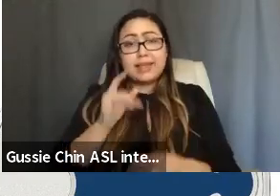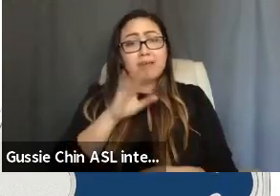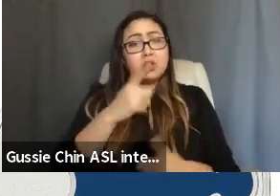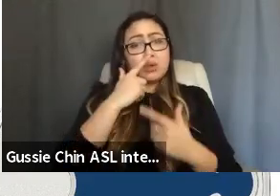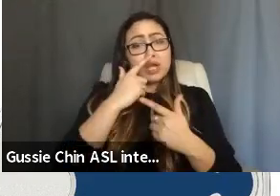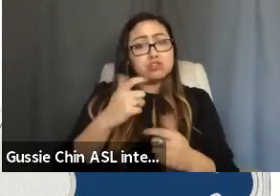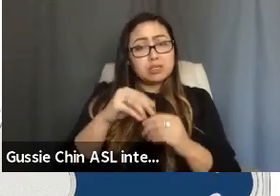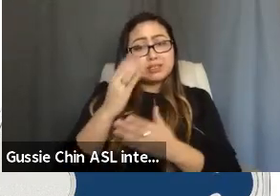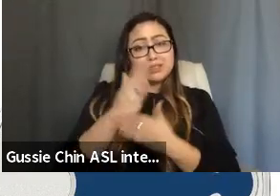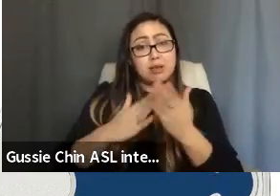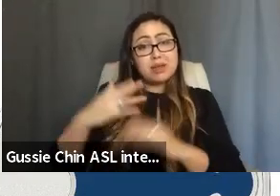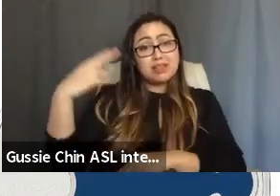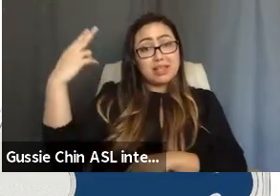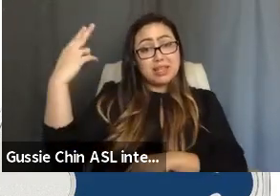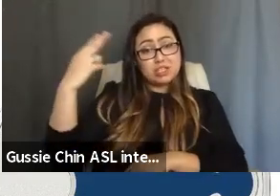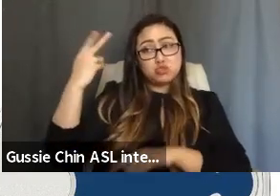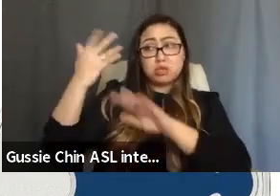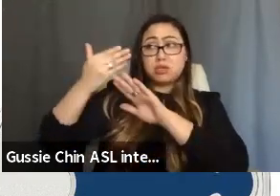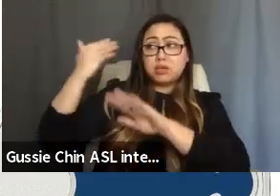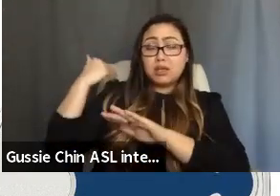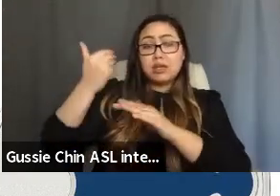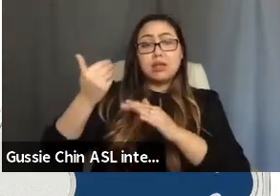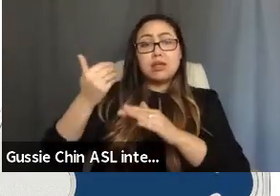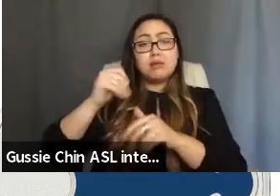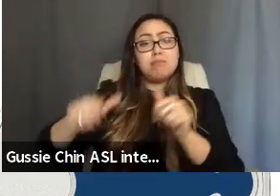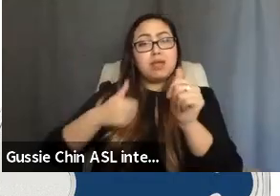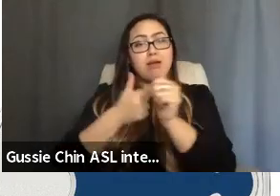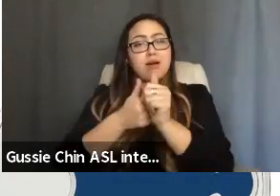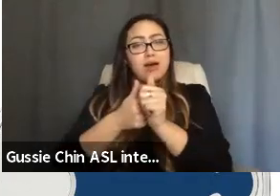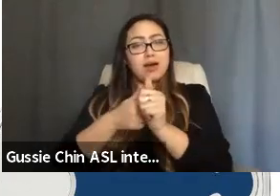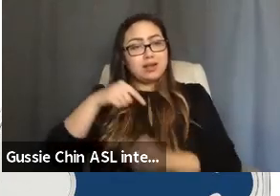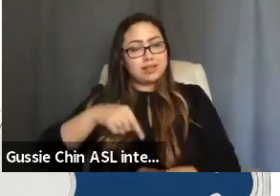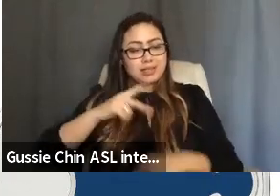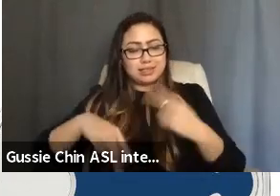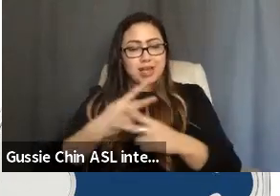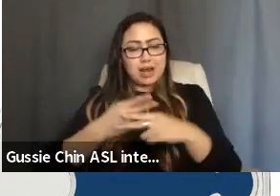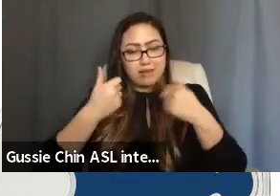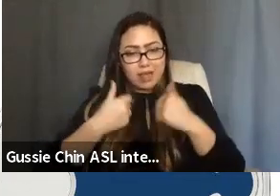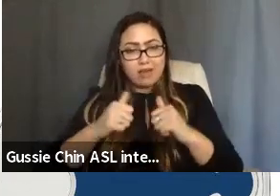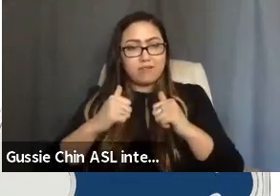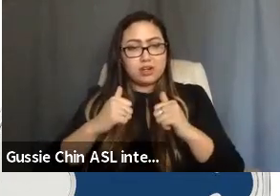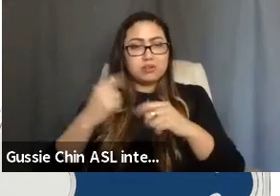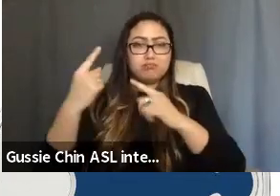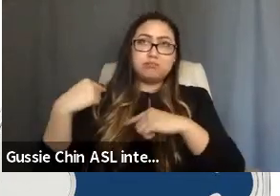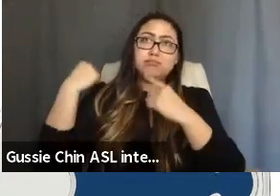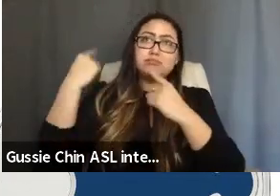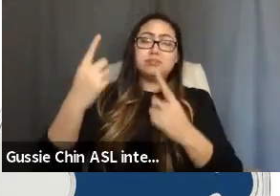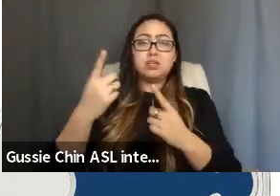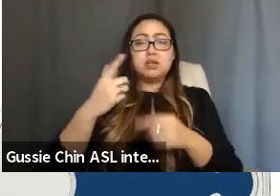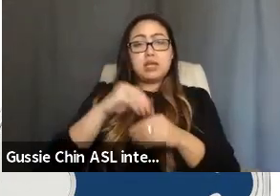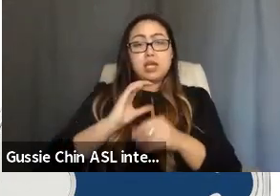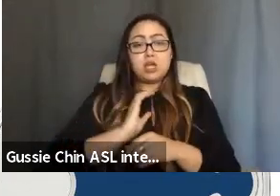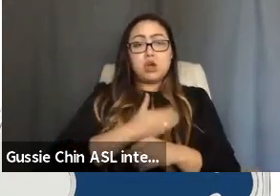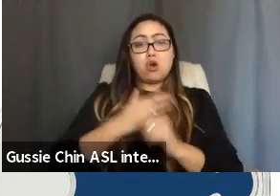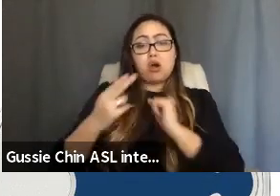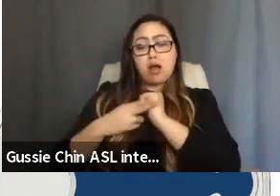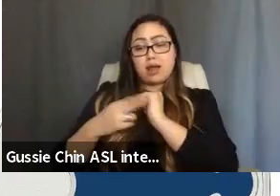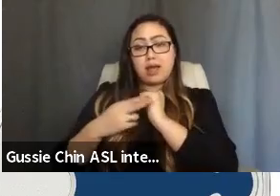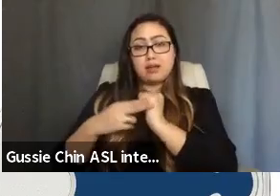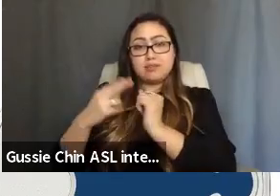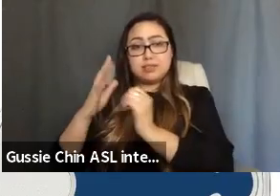of the history behind this kind of an effort, in our archive section at ADApresentations.org,